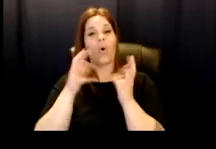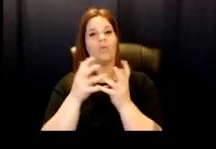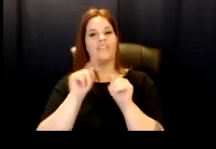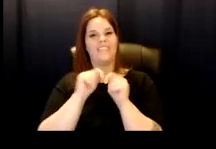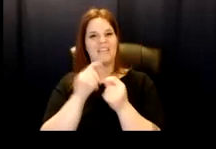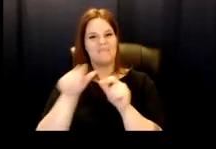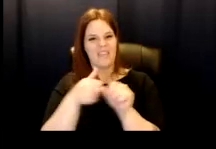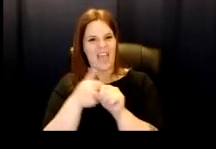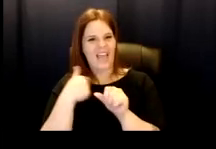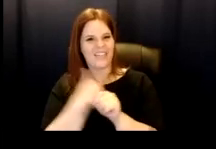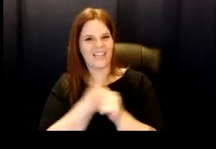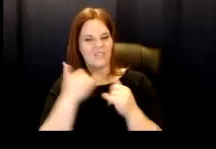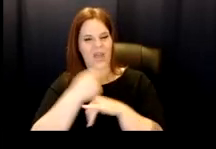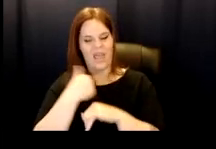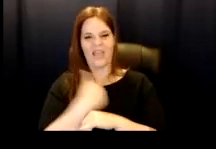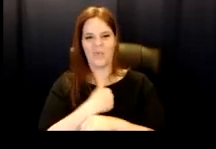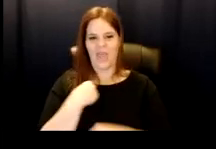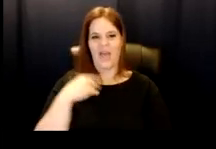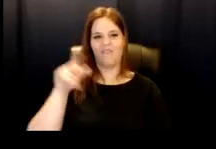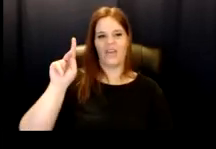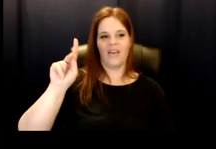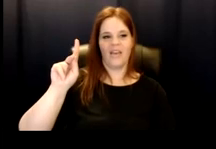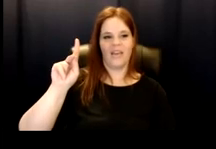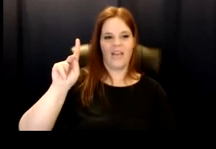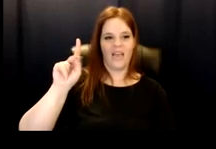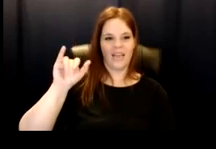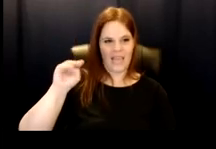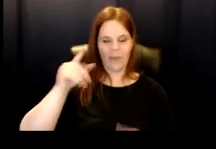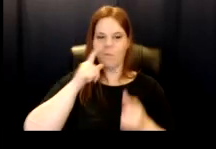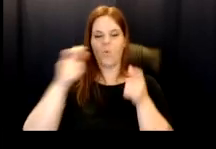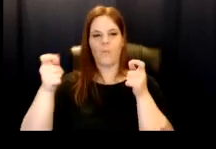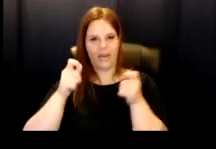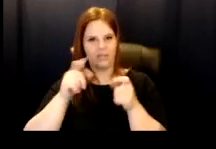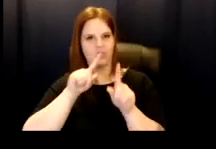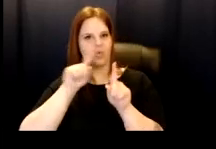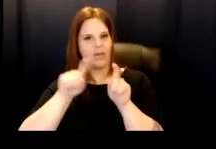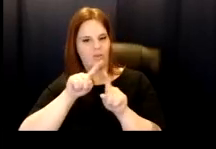Kim Canaan who just managed our question and answer. Linea Johnson, who many of you communicate